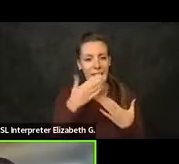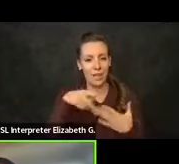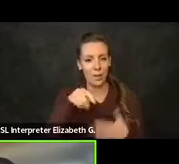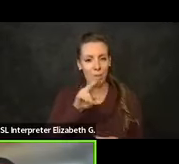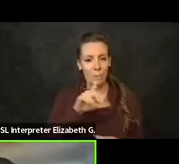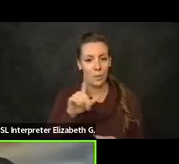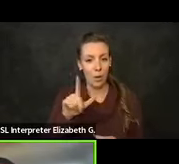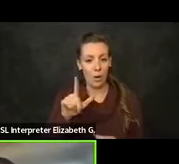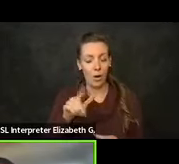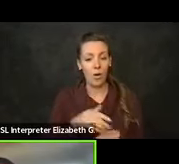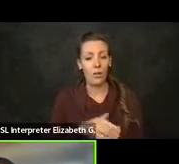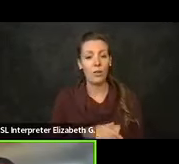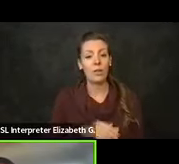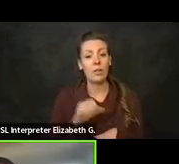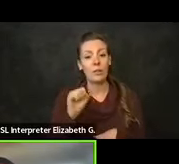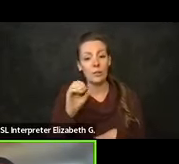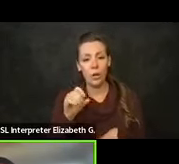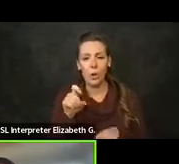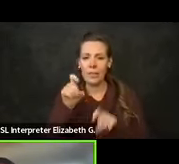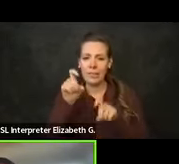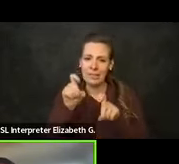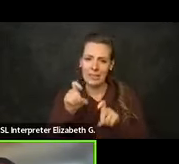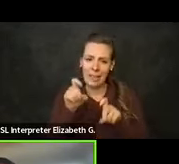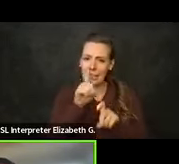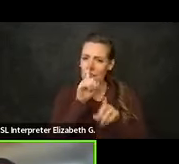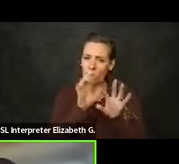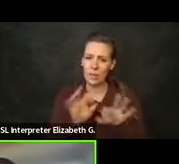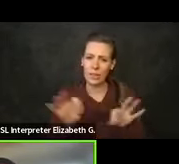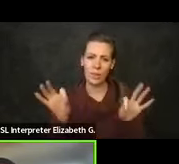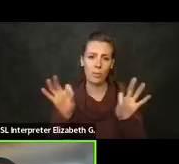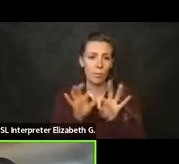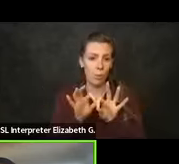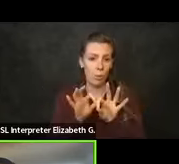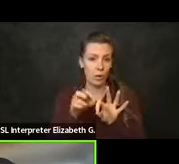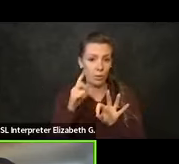testing is a key part of our code response, since it does allow us to see